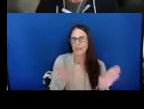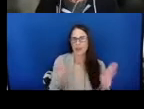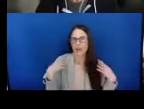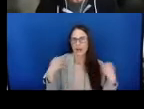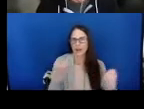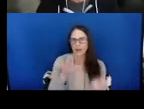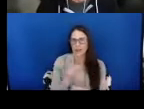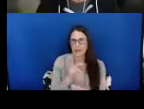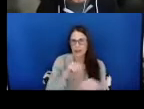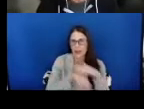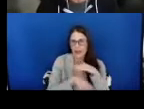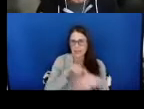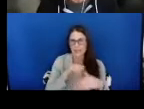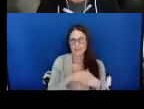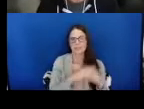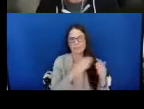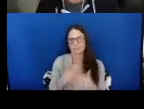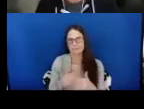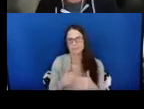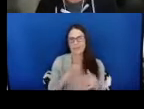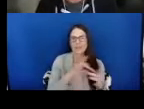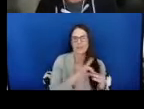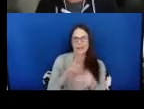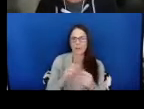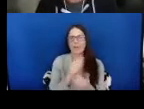16:18:29 These are going to intersect with some of the other categories like race and